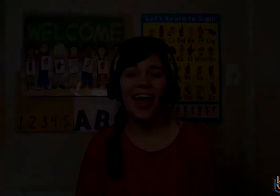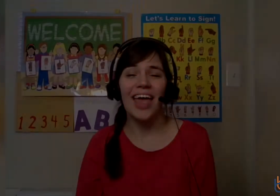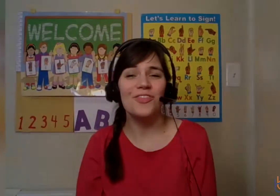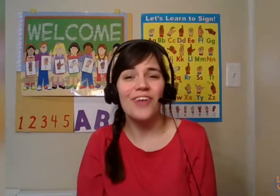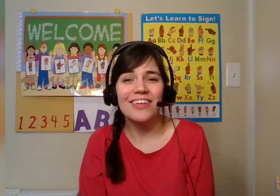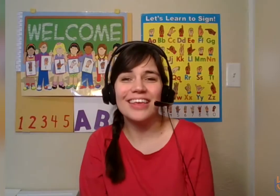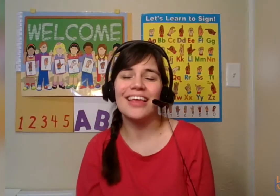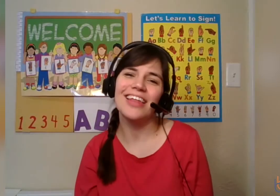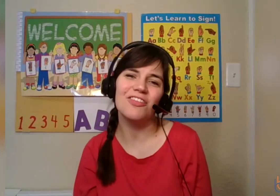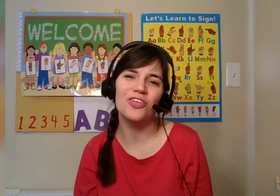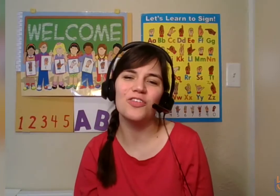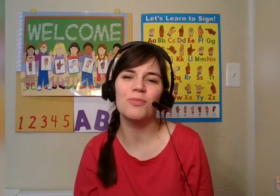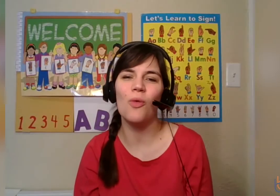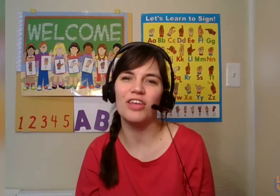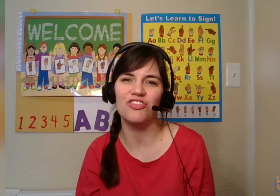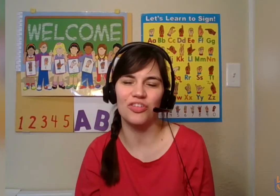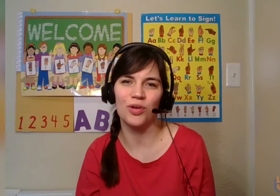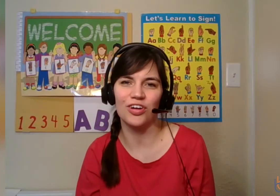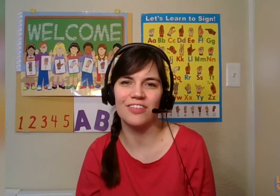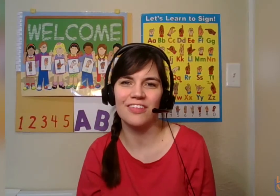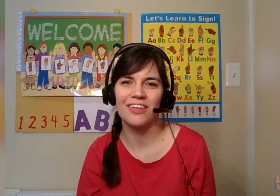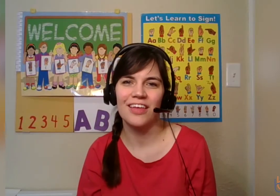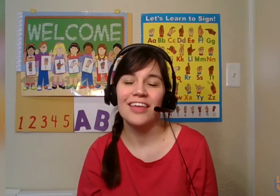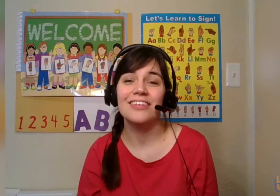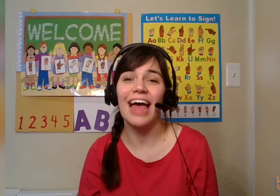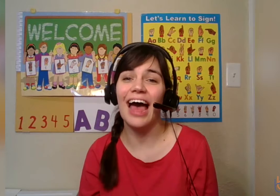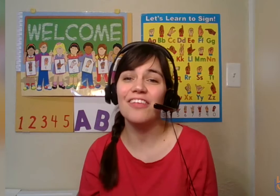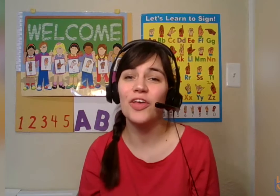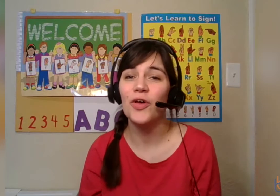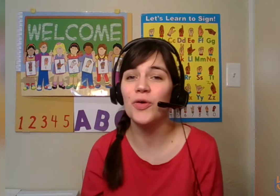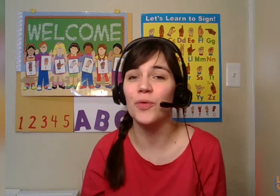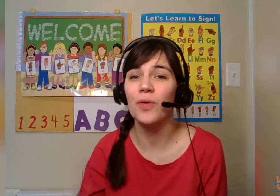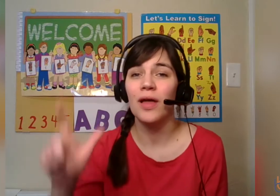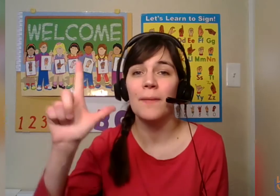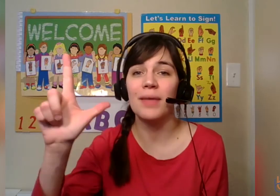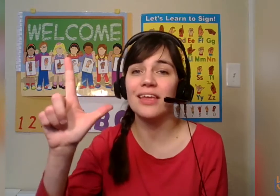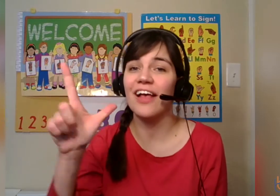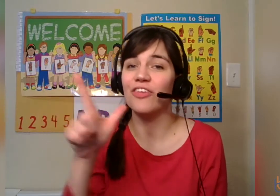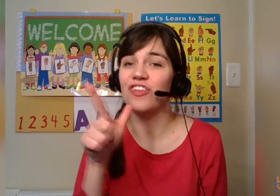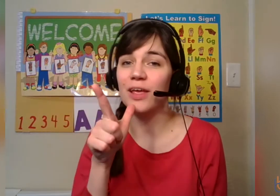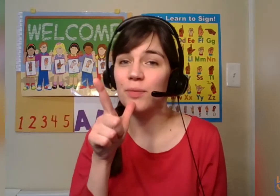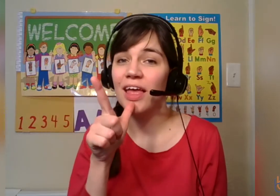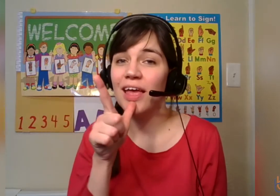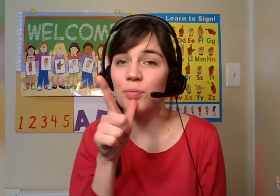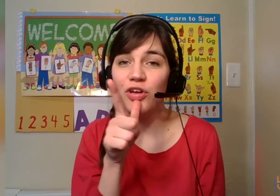And finally, let's learn some question words. To ask who, make an L-shape and put